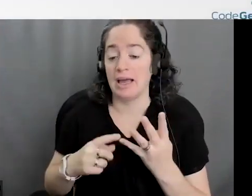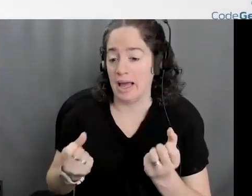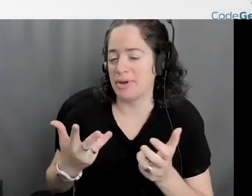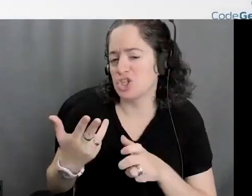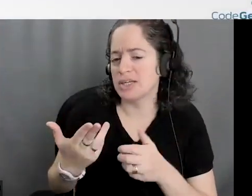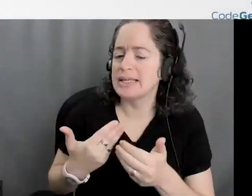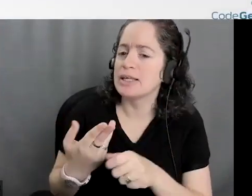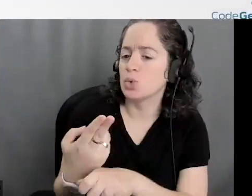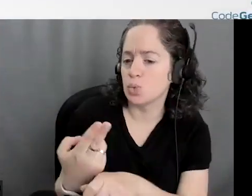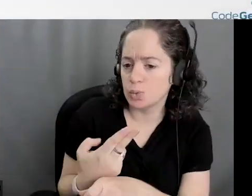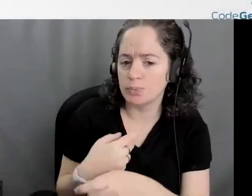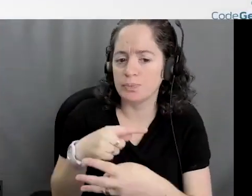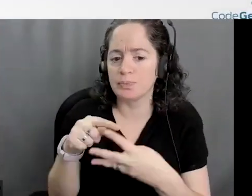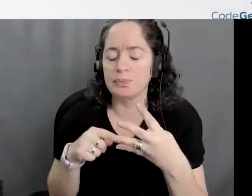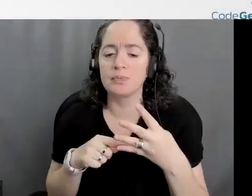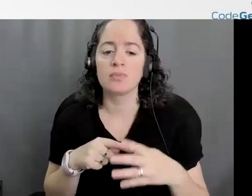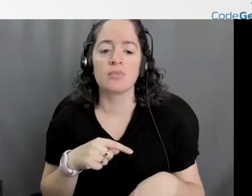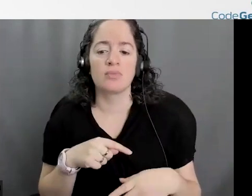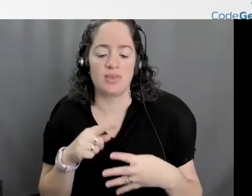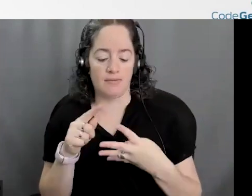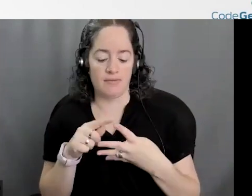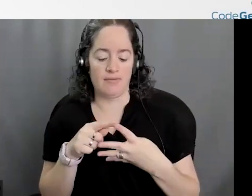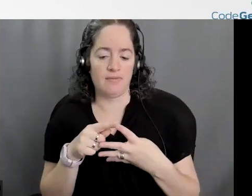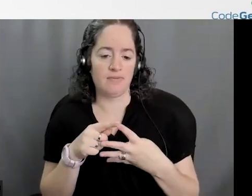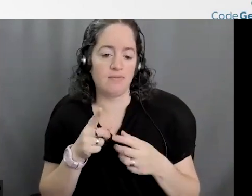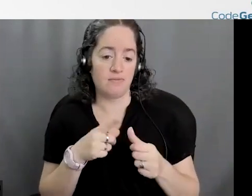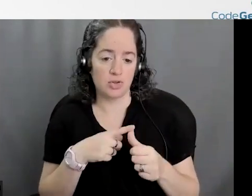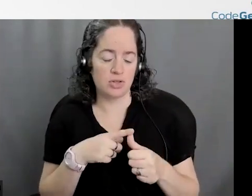How do you know if any particular website is accessible?